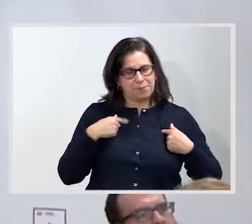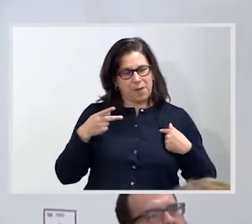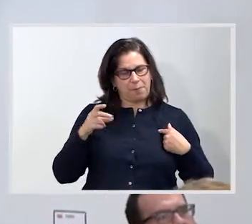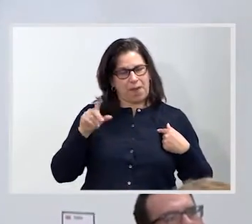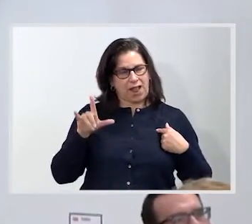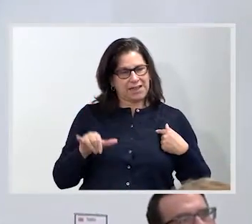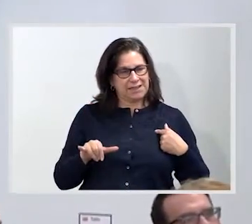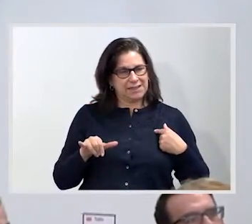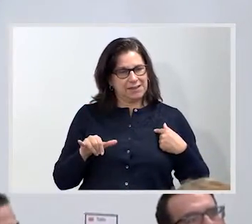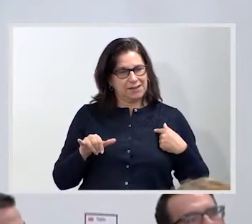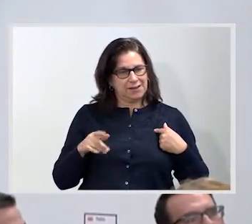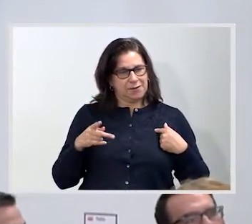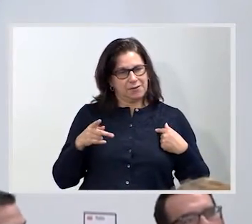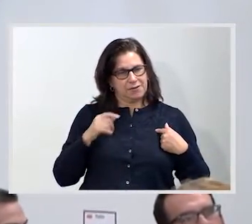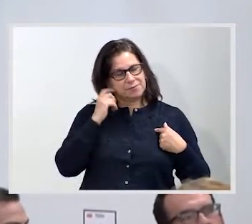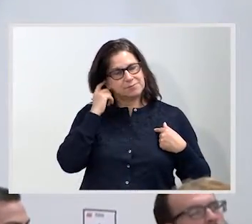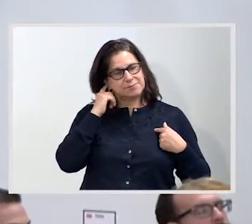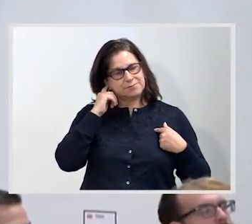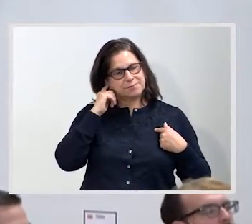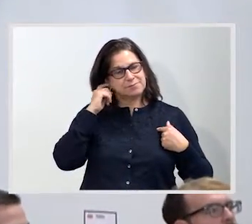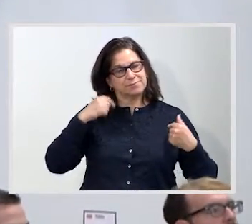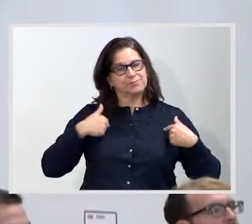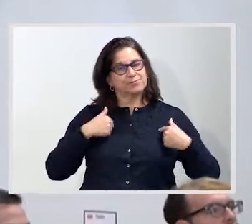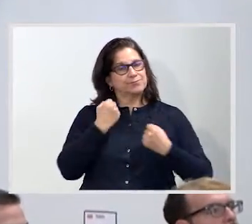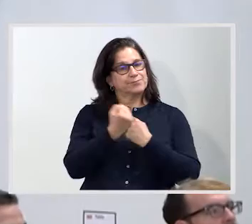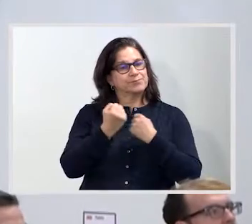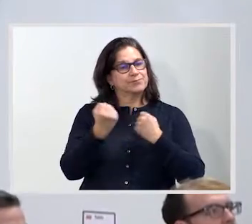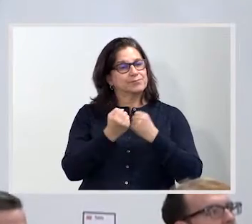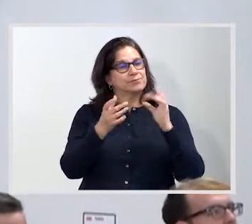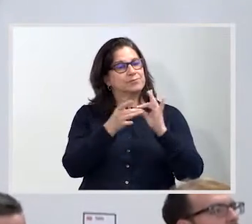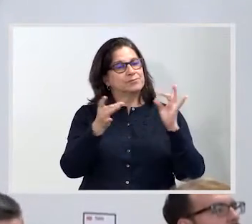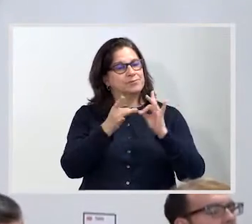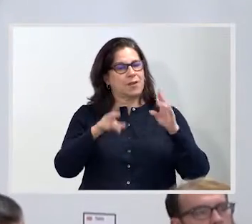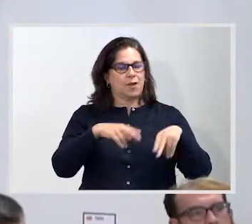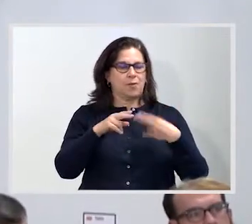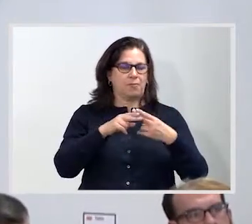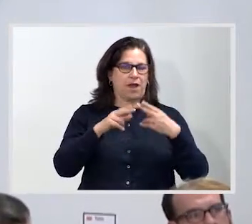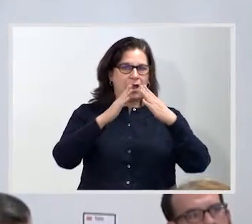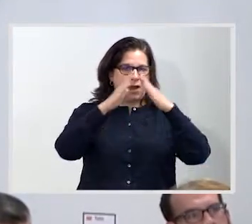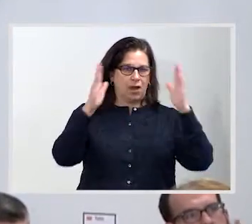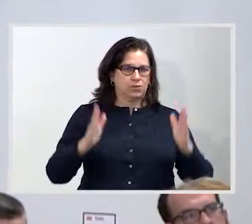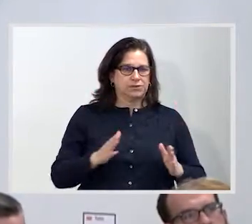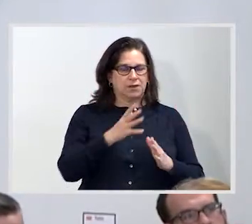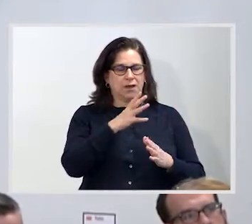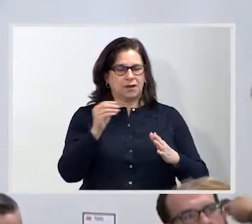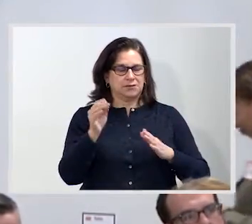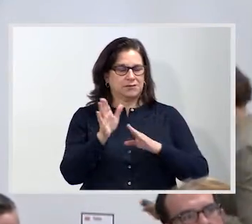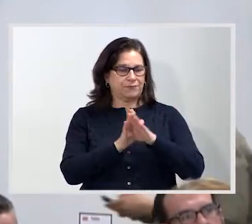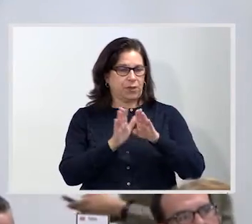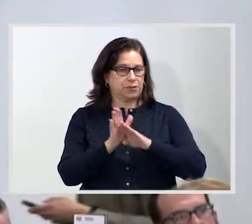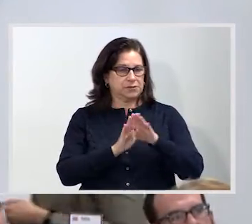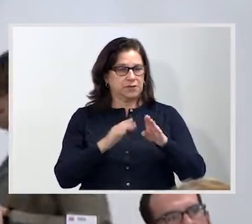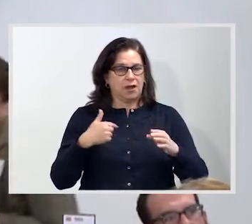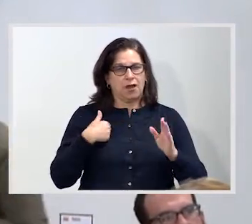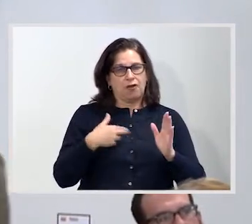DEVELOPMENT. I'M HERE REPRESENTING THE DMPED CLUSTER, DEPUTY MAYOR BRIAN KENNER AND FOCUSING ON PLANNING